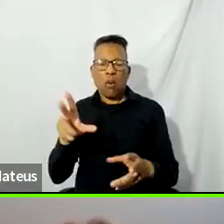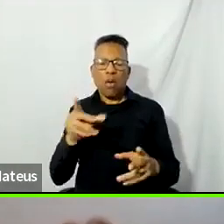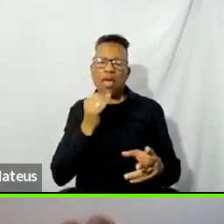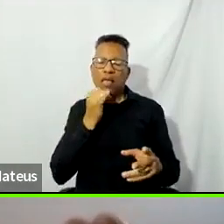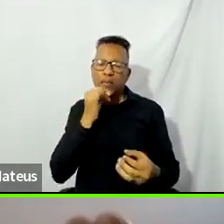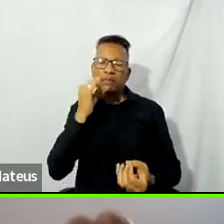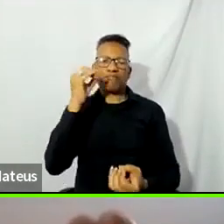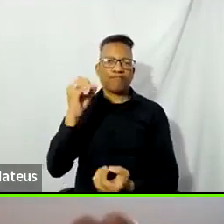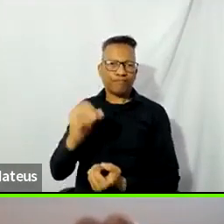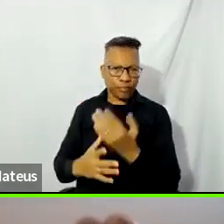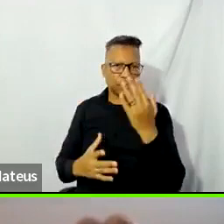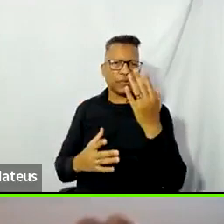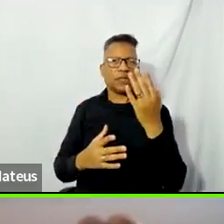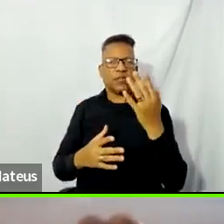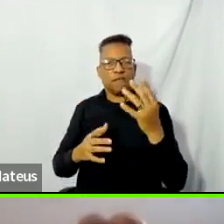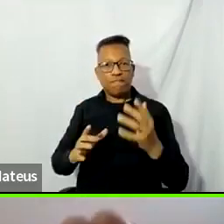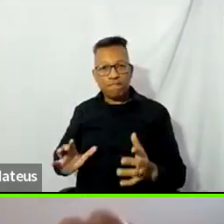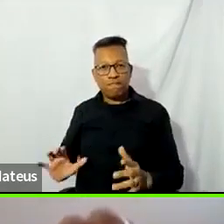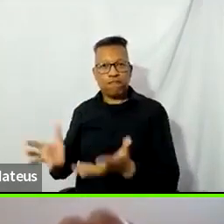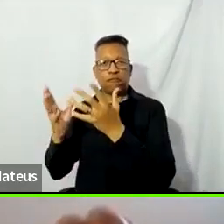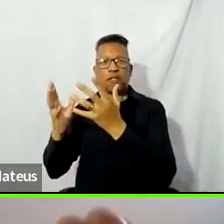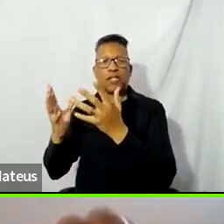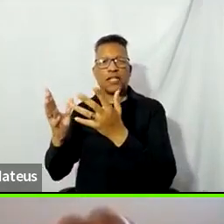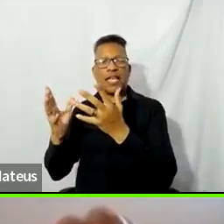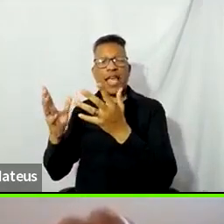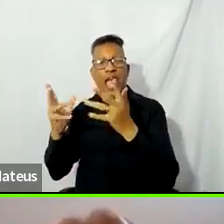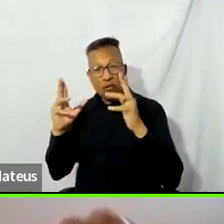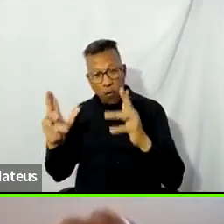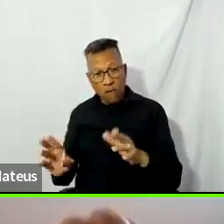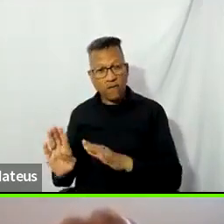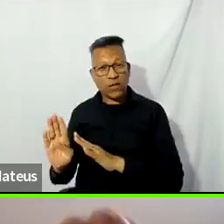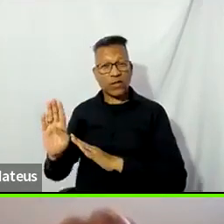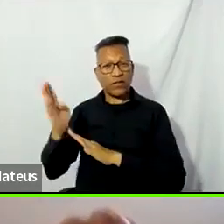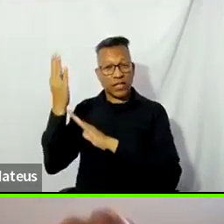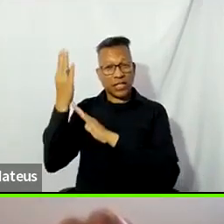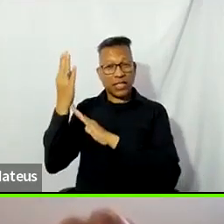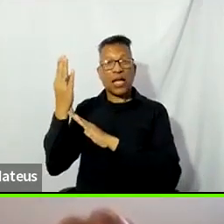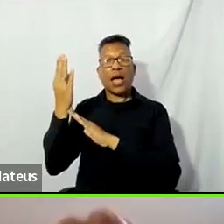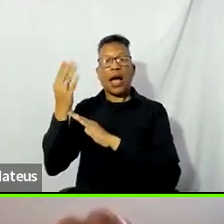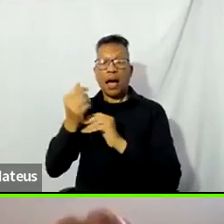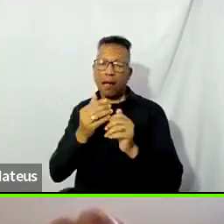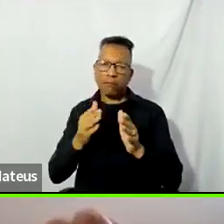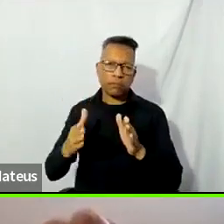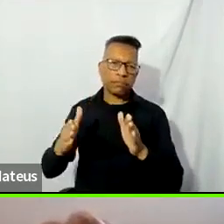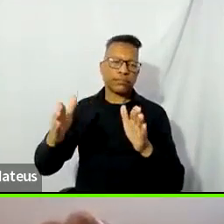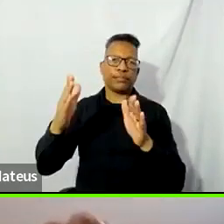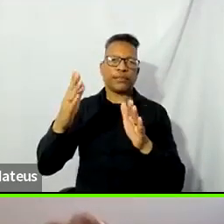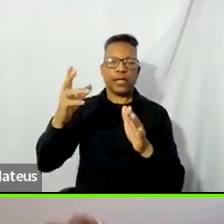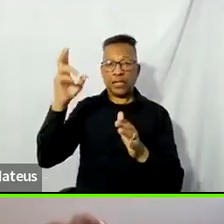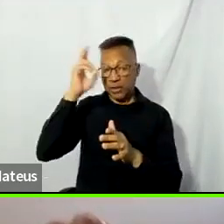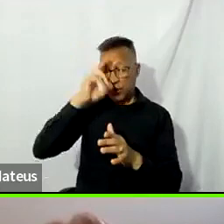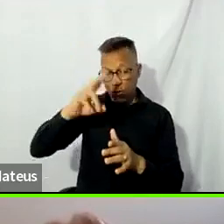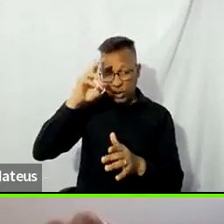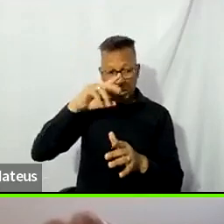stimuli they like like and and forward their own historic their own historic path. That is not okay accounted for for.